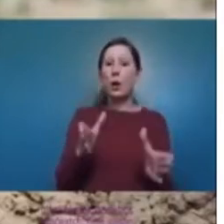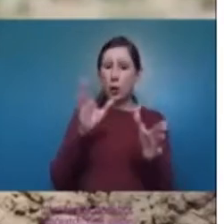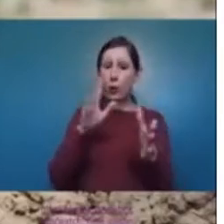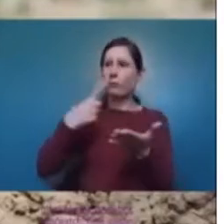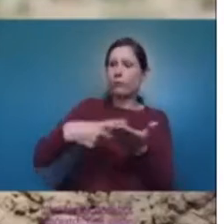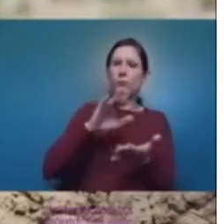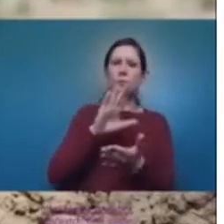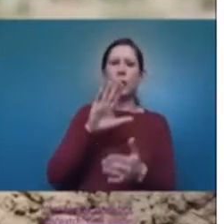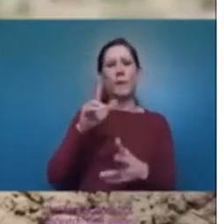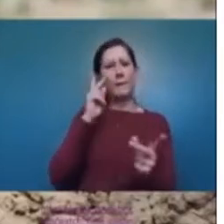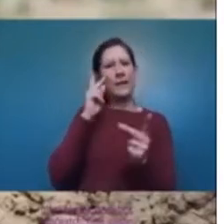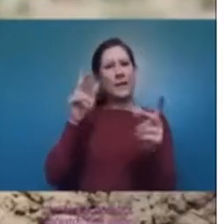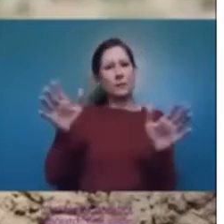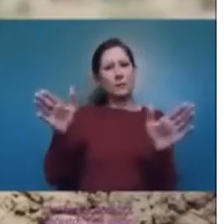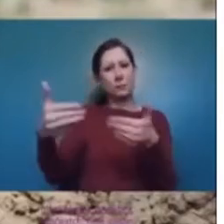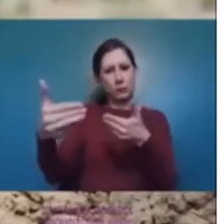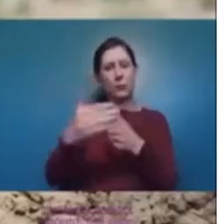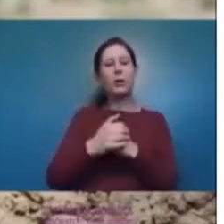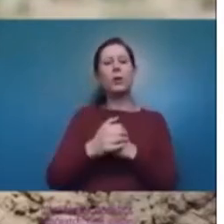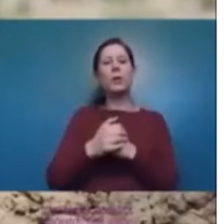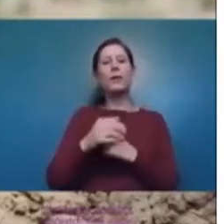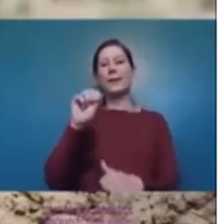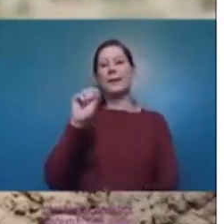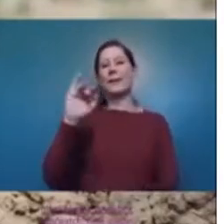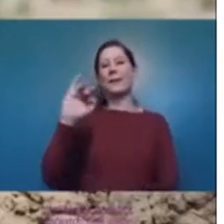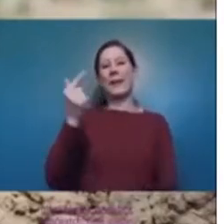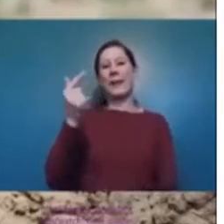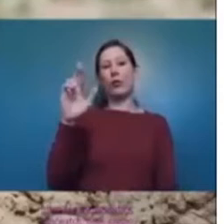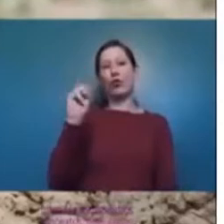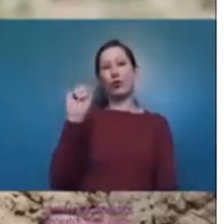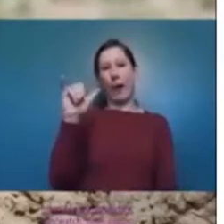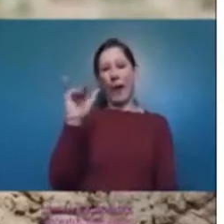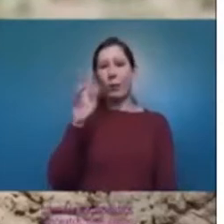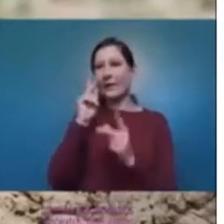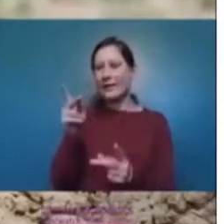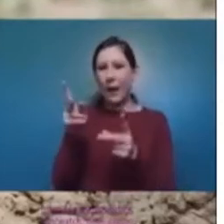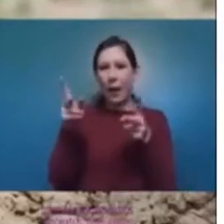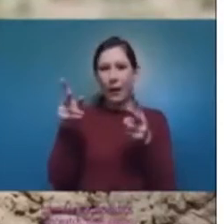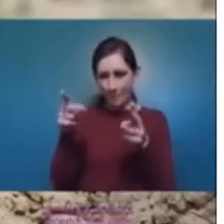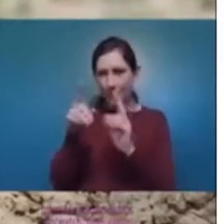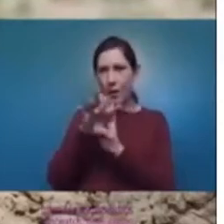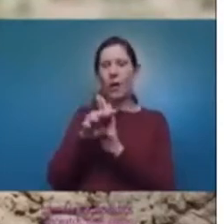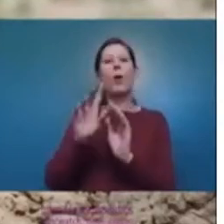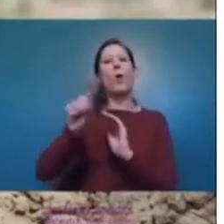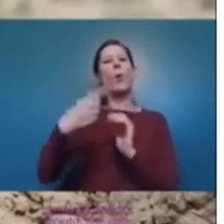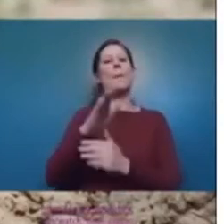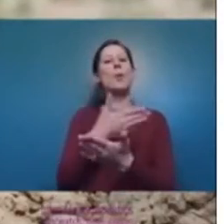providing information. Clips of stingrays with just the music in the background. The goal is that people would have a zoo